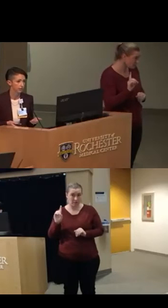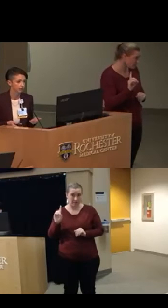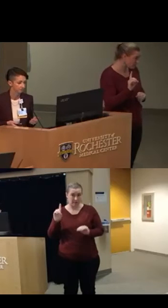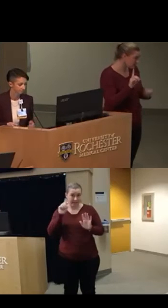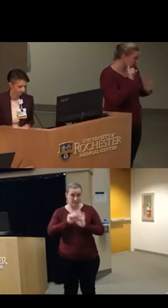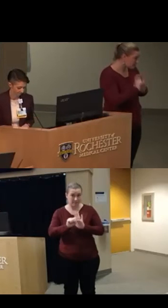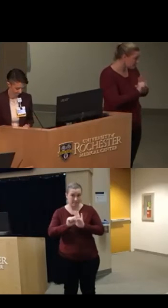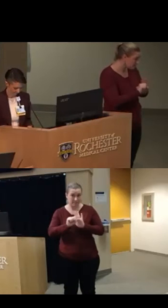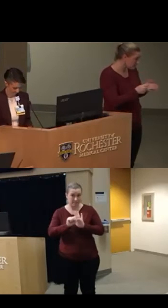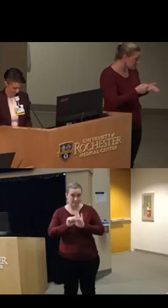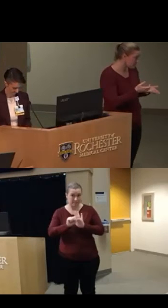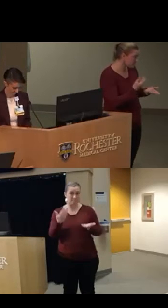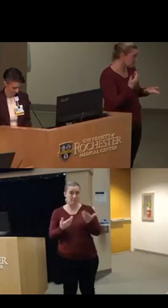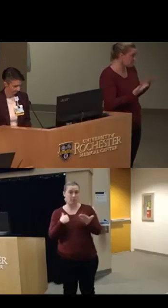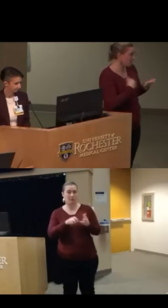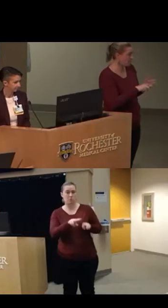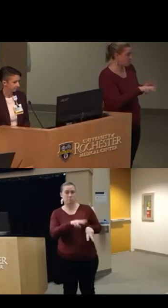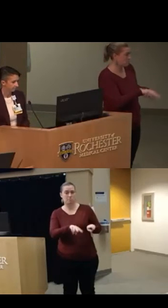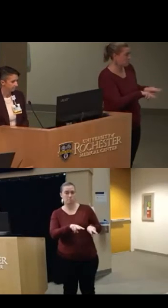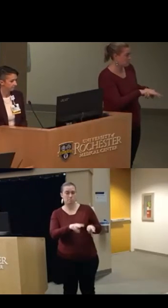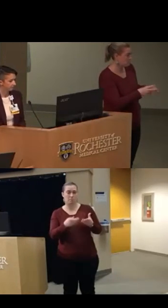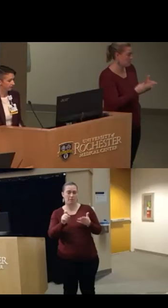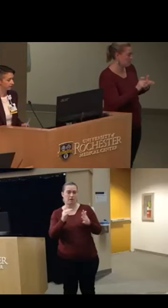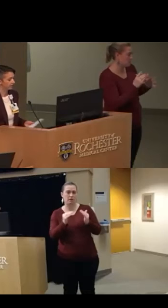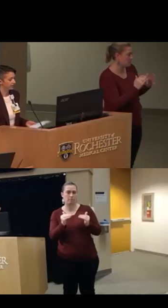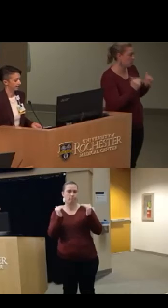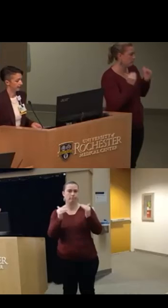care okay and